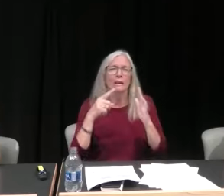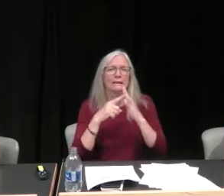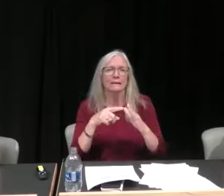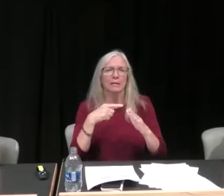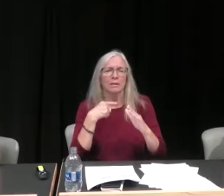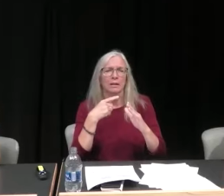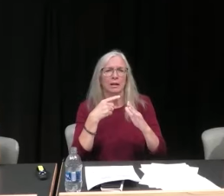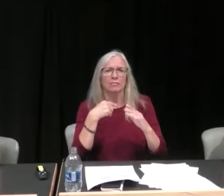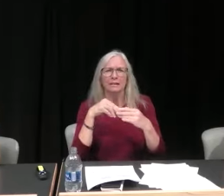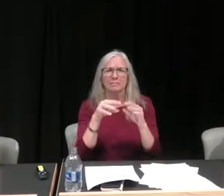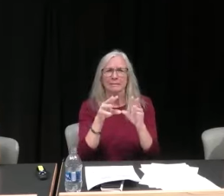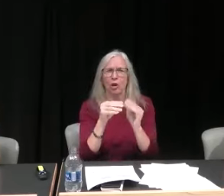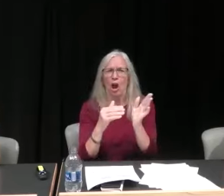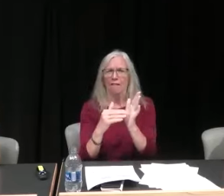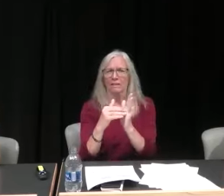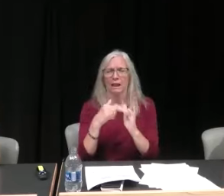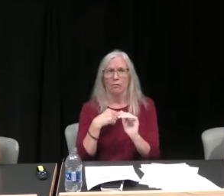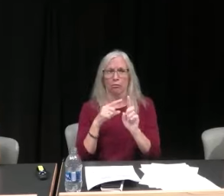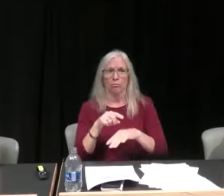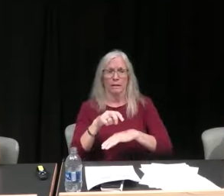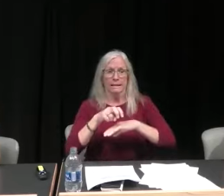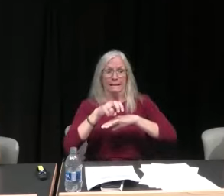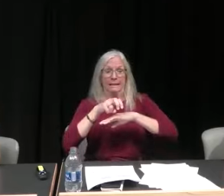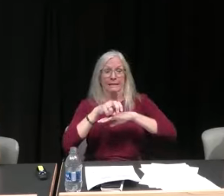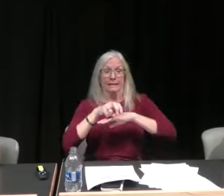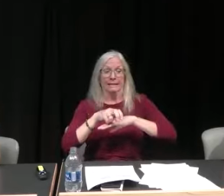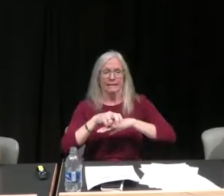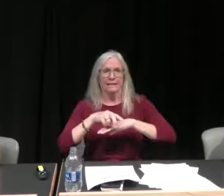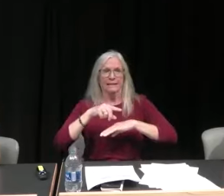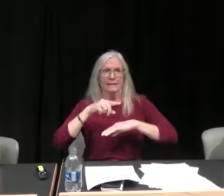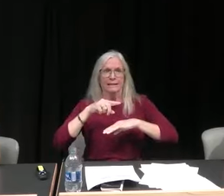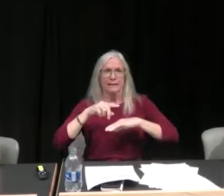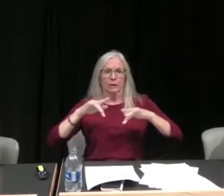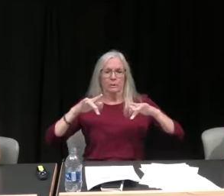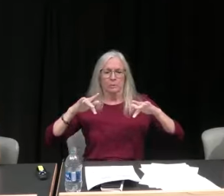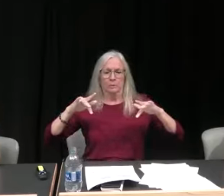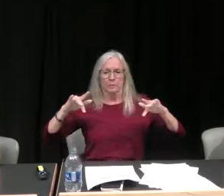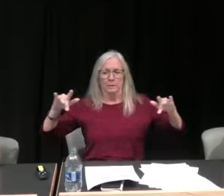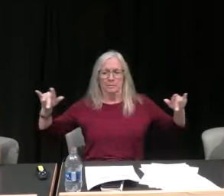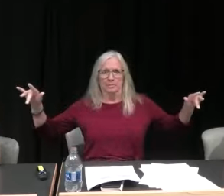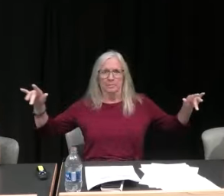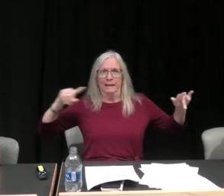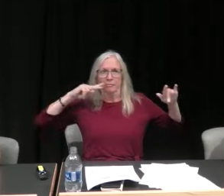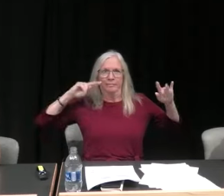preferences but sometimes it's still a barrier like oftentimes when I sit down to a meeting